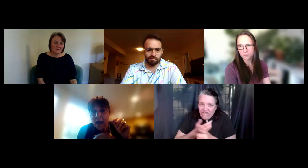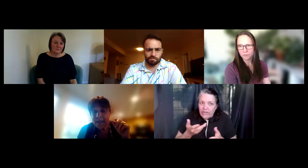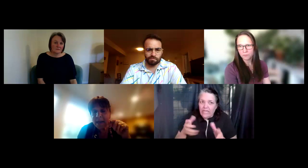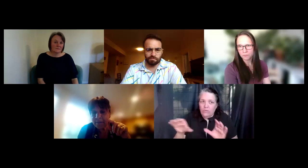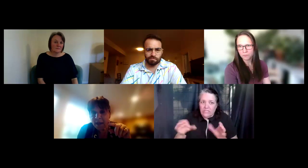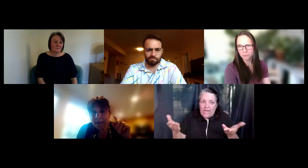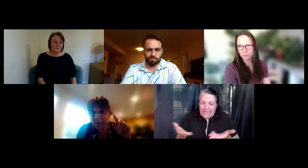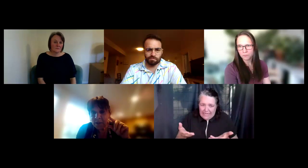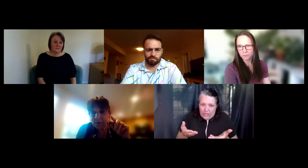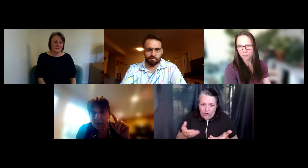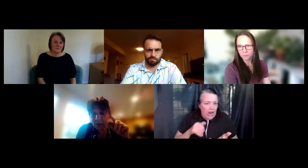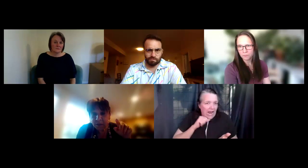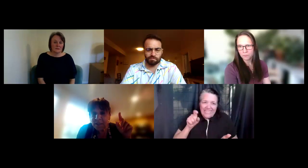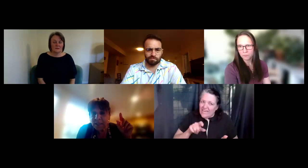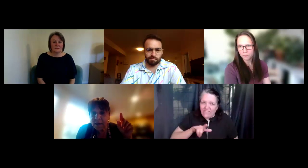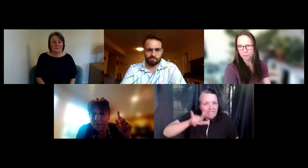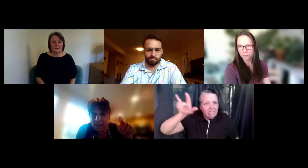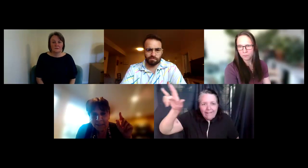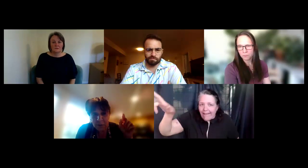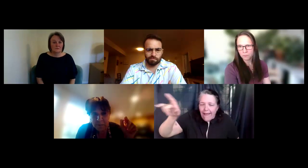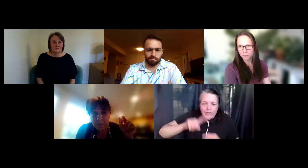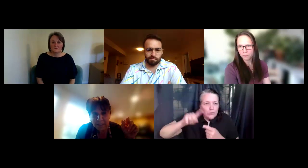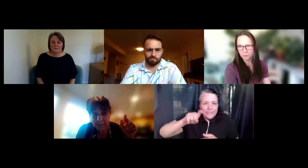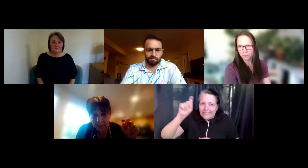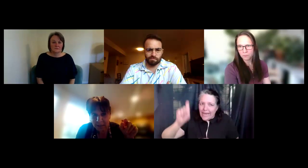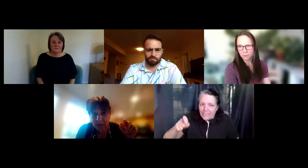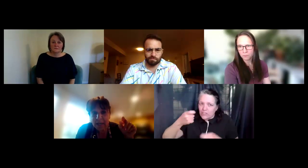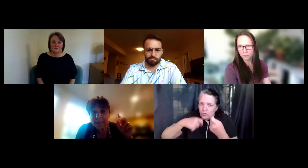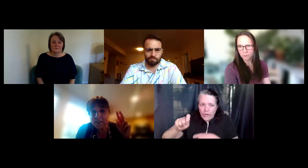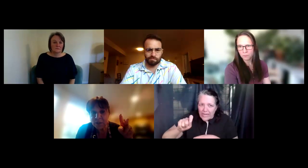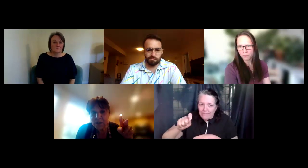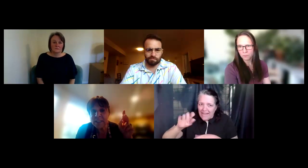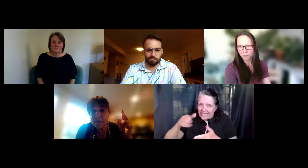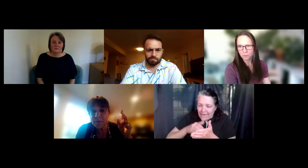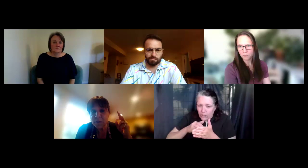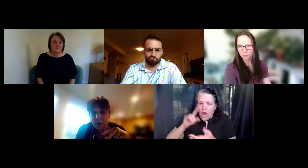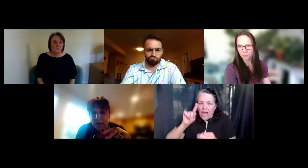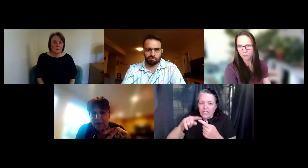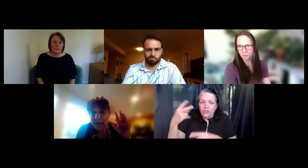I did not fly to the University of Texas transplant center until two days before donating